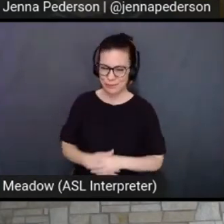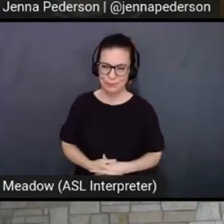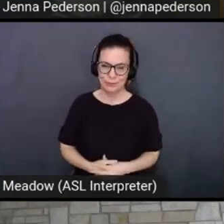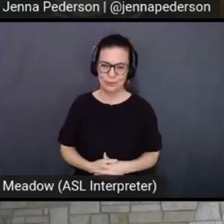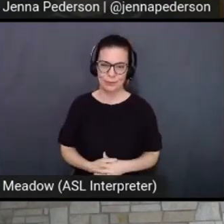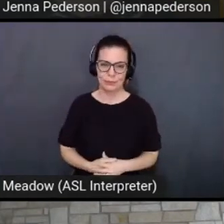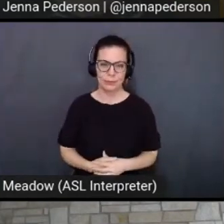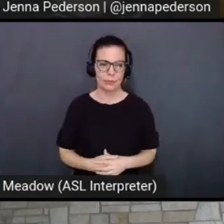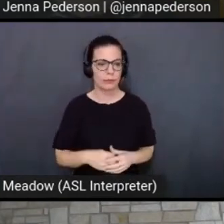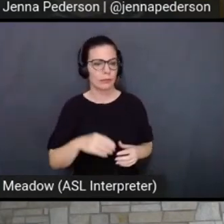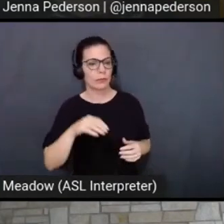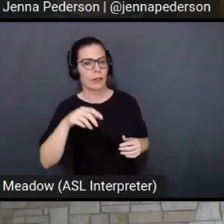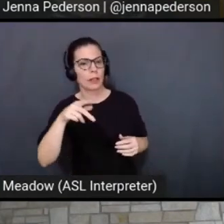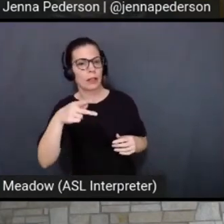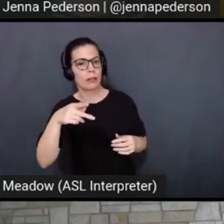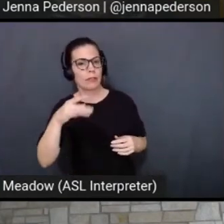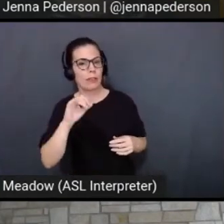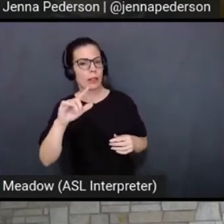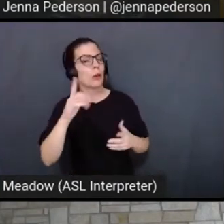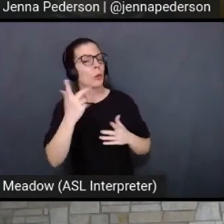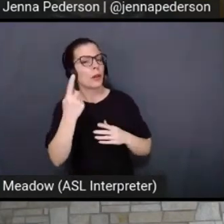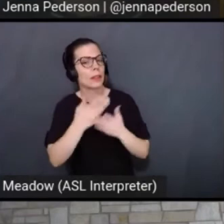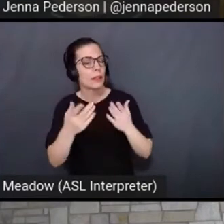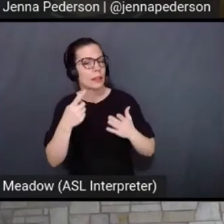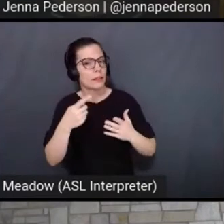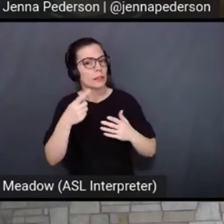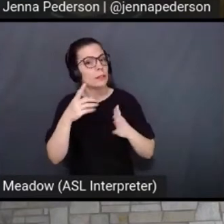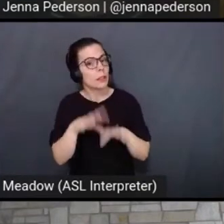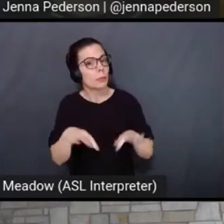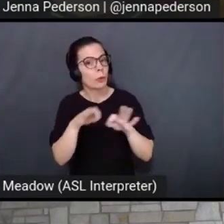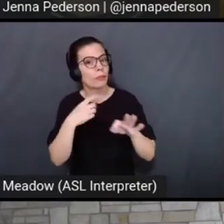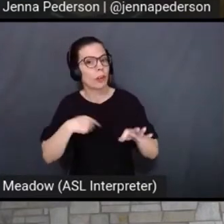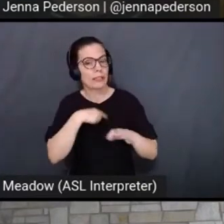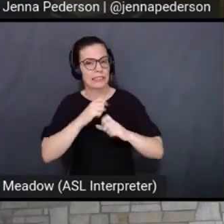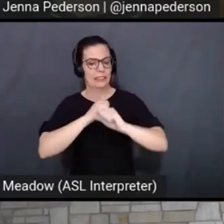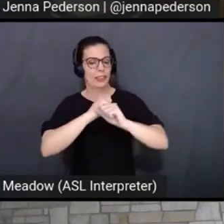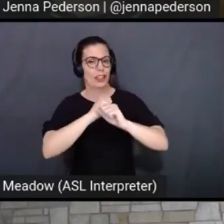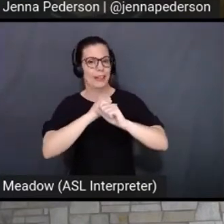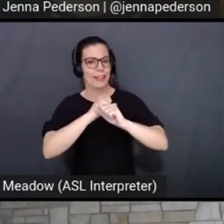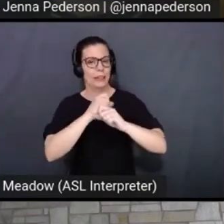One of the things that's important for us is security and we have some compliance issues, obviously working with government.